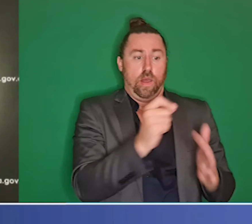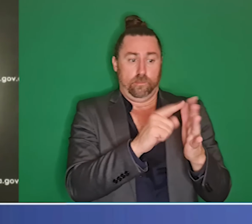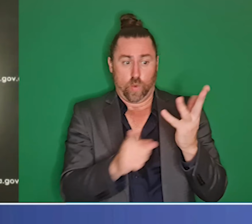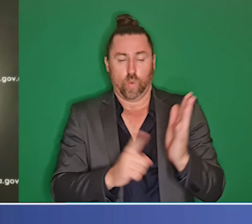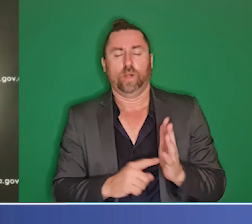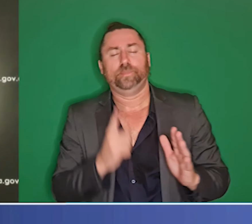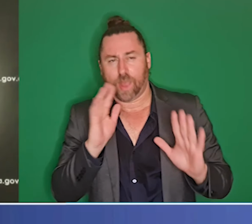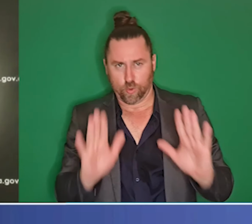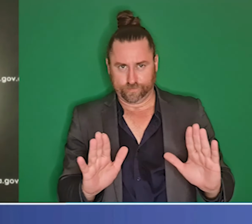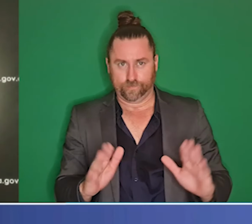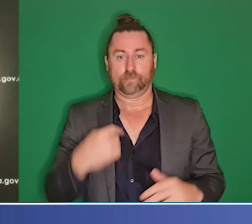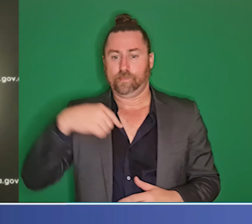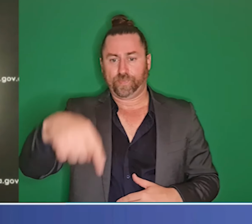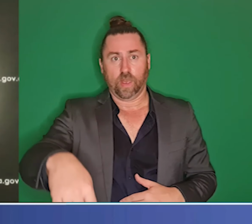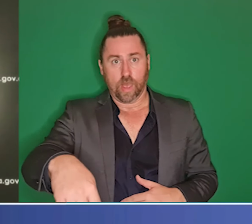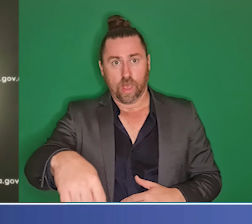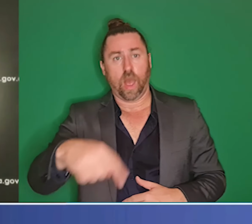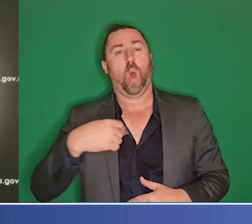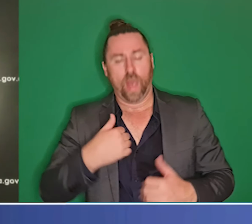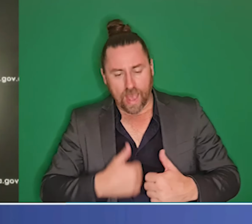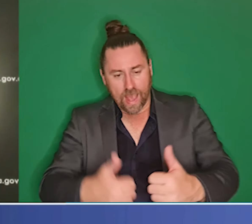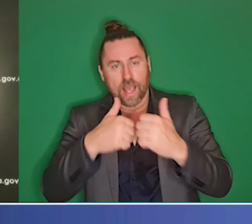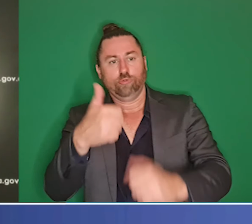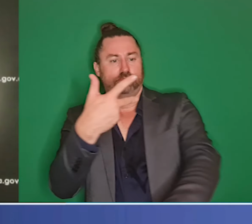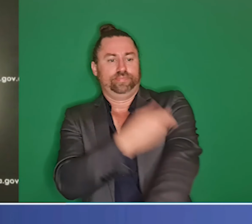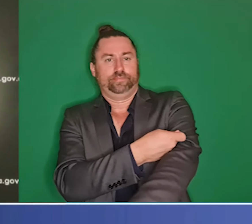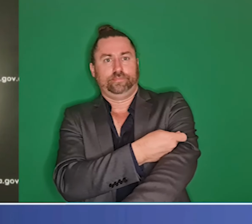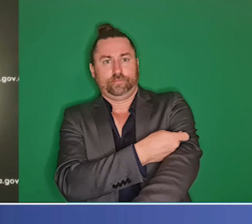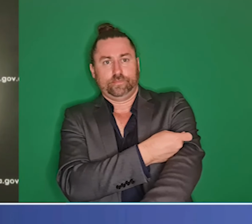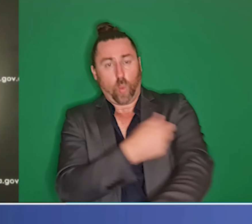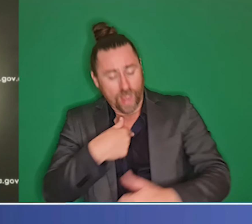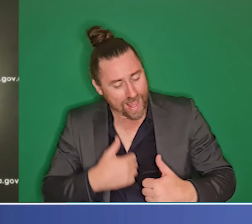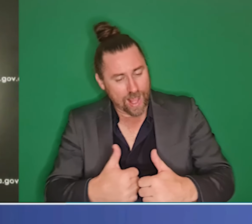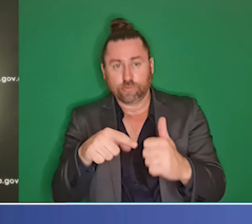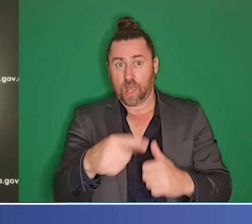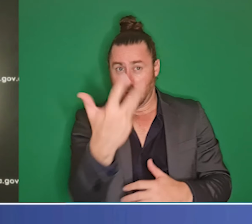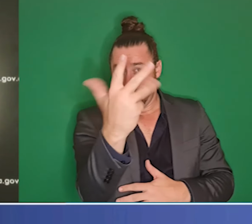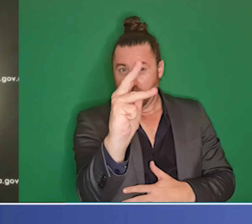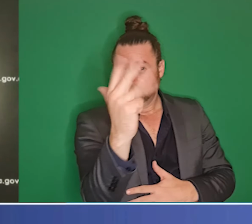We are pro-vaccination and have helped deliver a 95% vaccination rate.